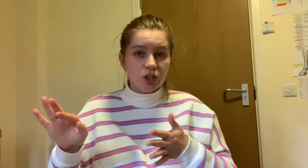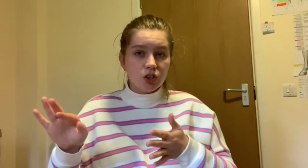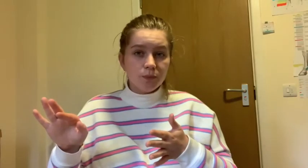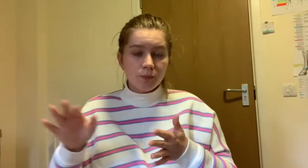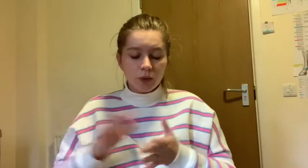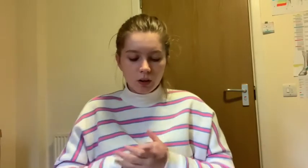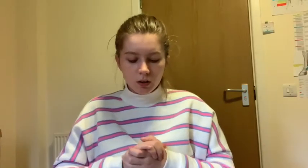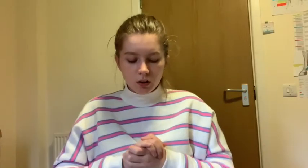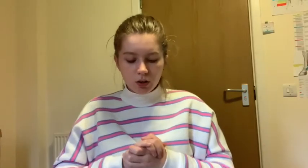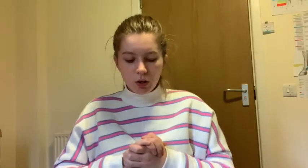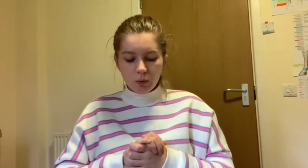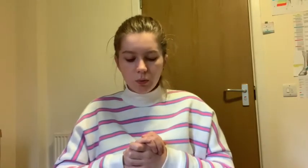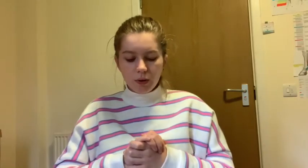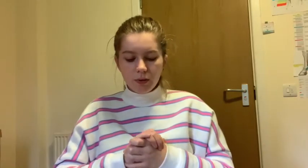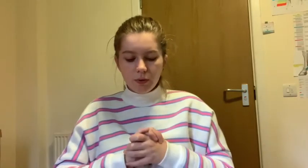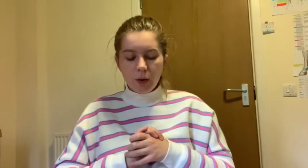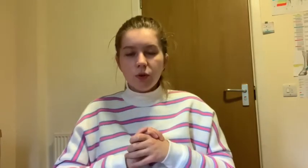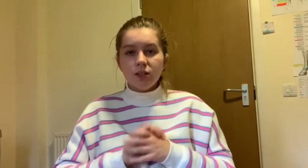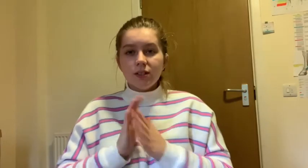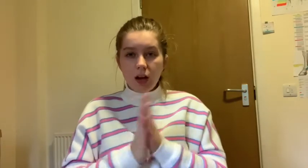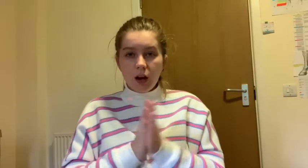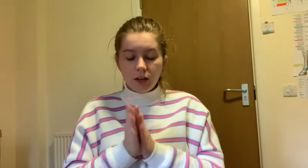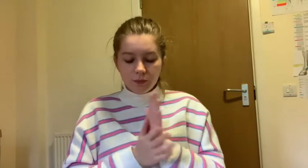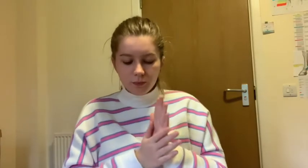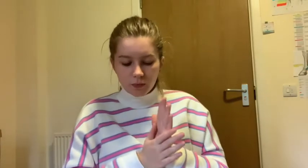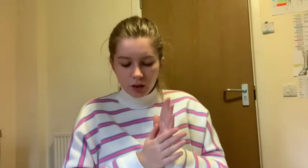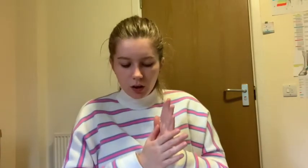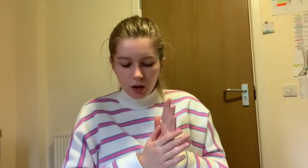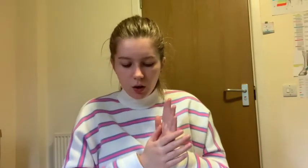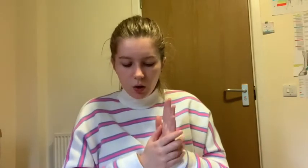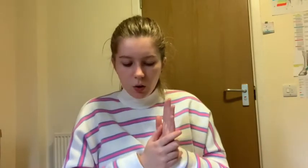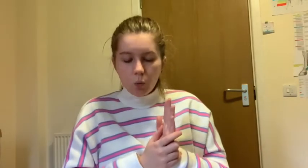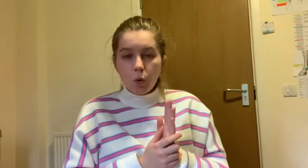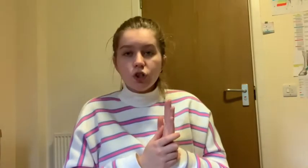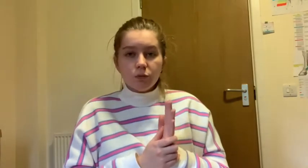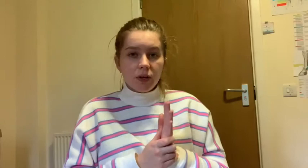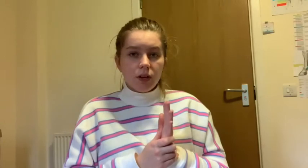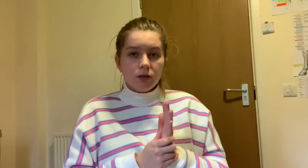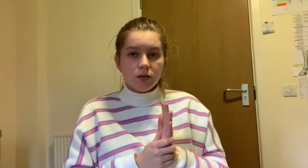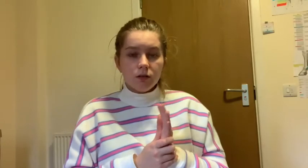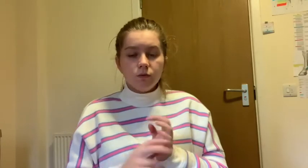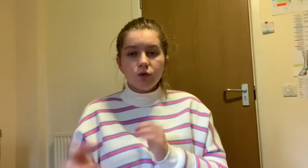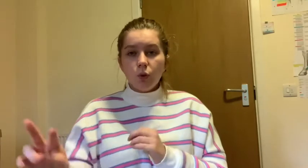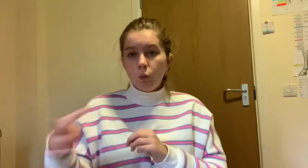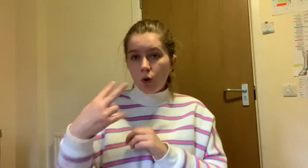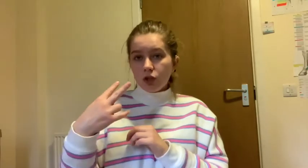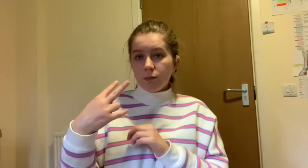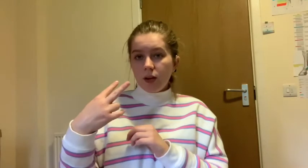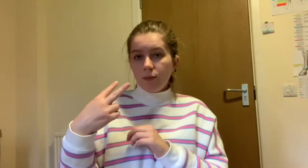Then we're going to sign "Watch me" x2